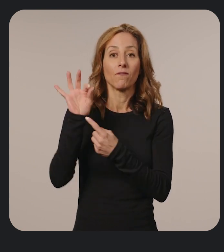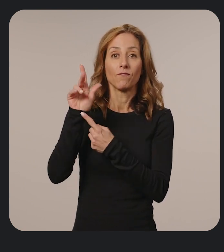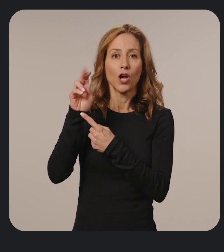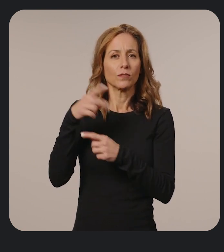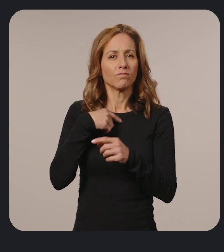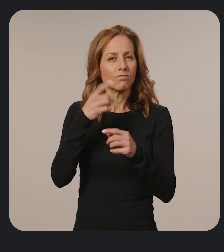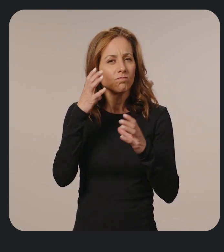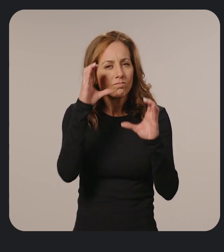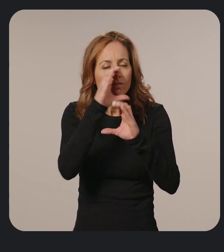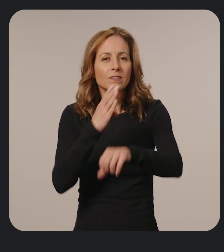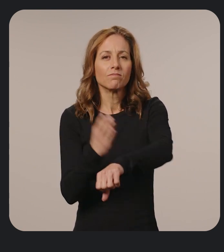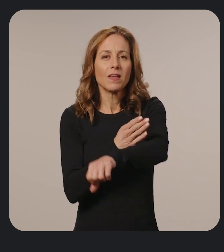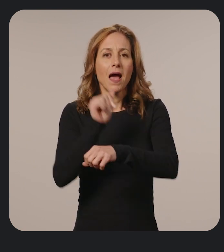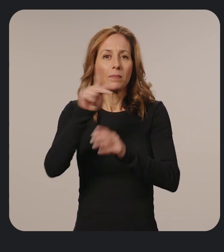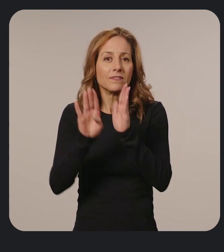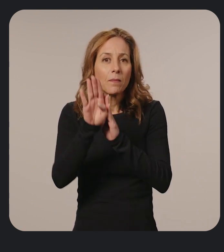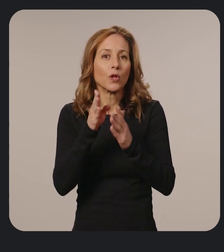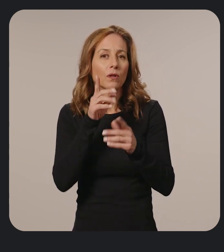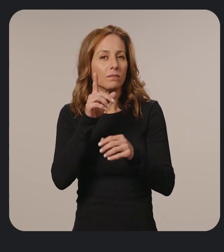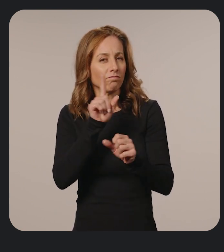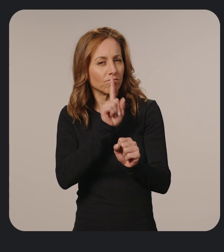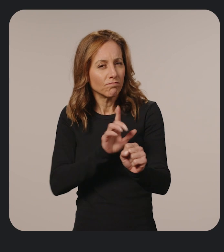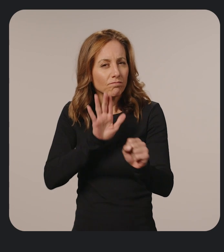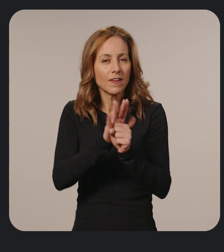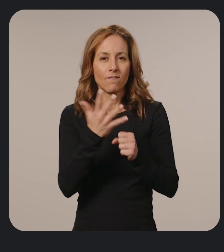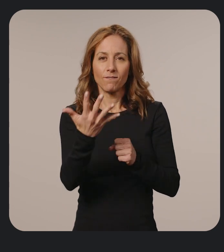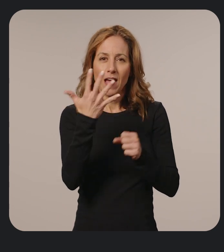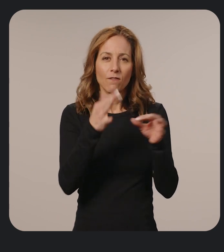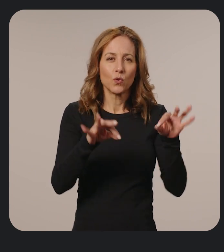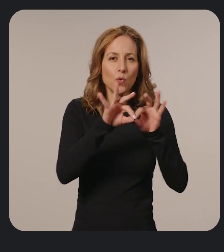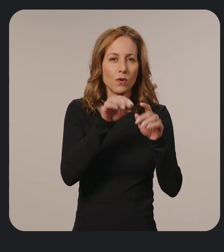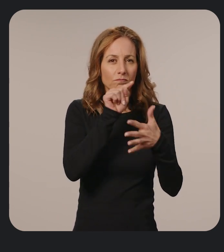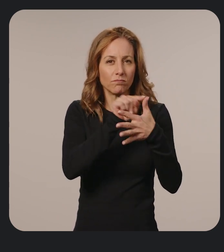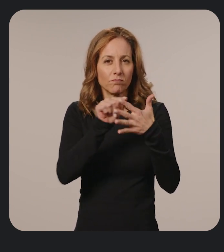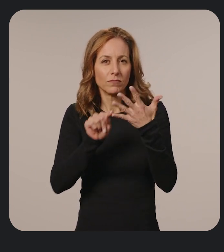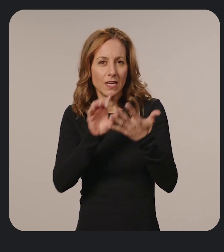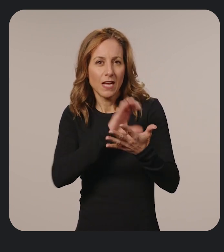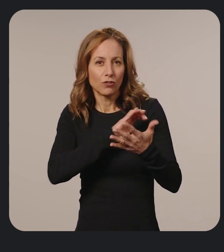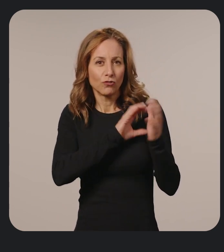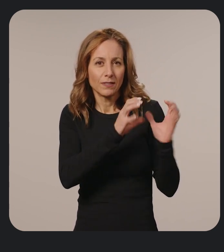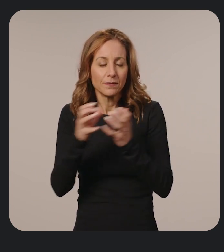With Flutter, we seek to enhance app development via a dedication to five core characteristics.